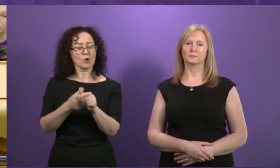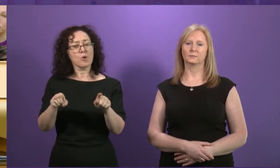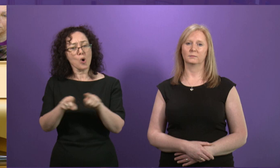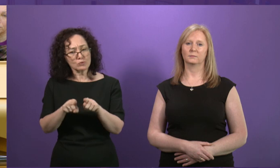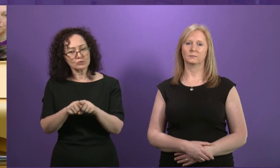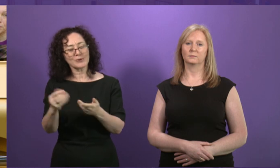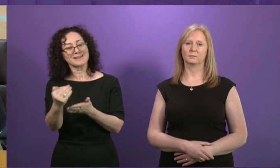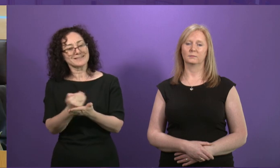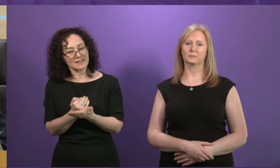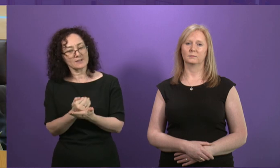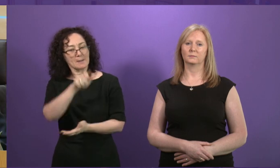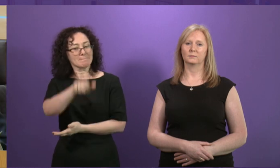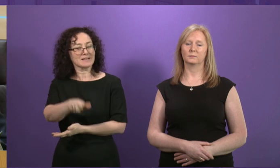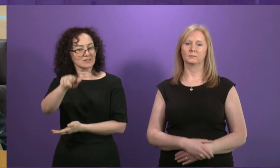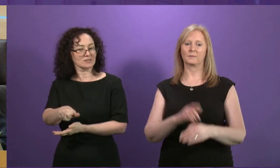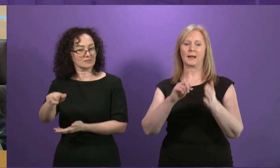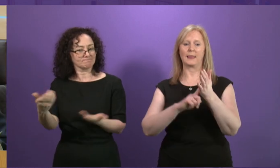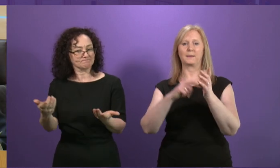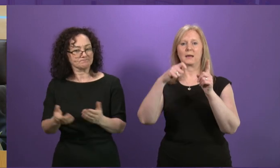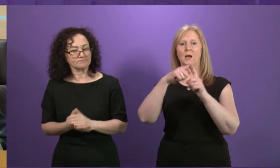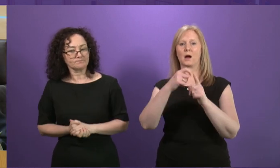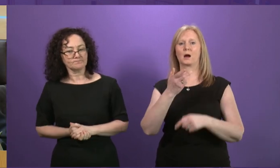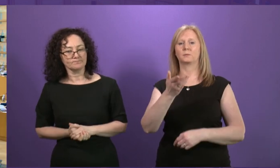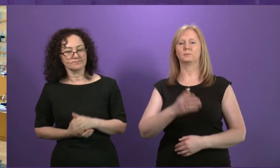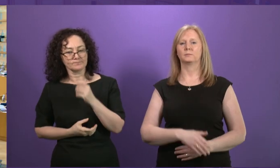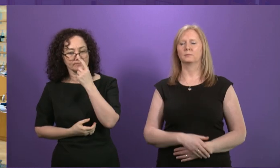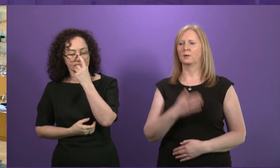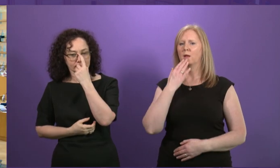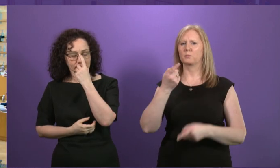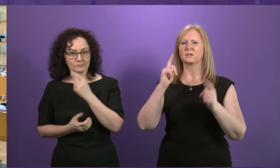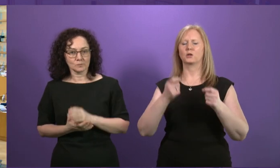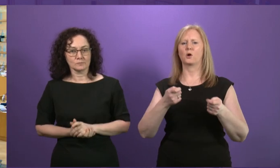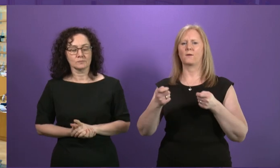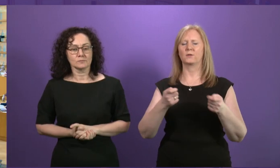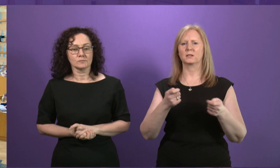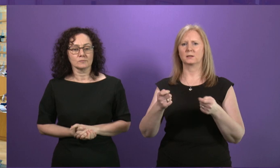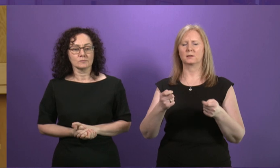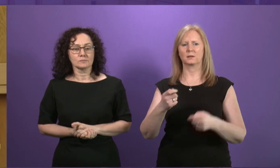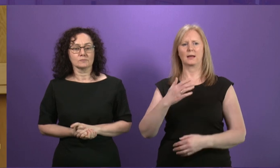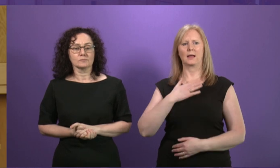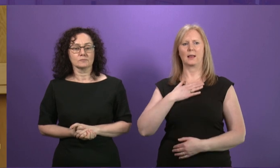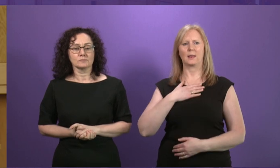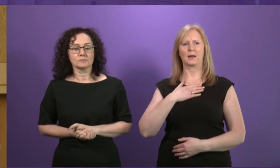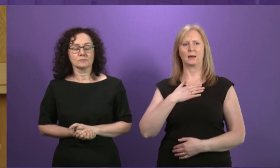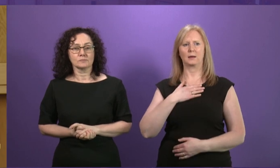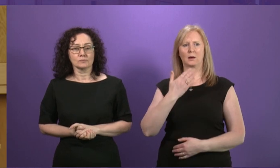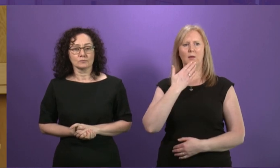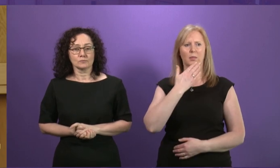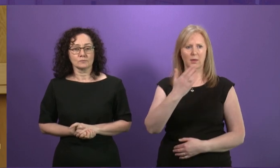police. Liam Kerr (North East Scotland) (Con): I thank all the officers, staff, experts,